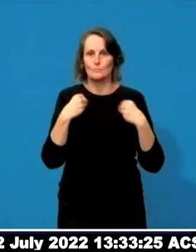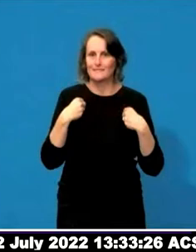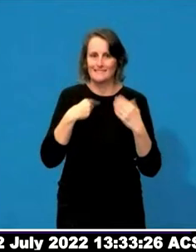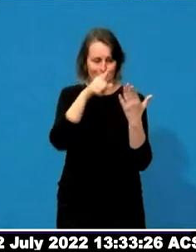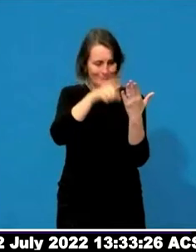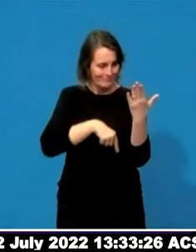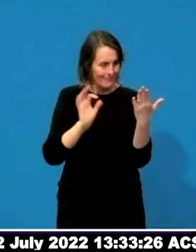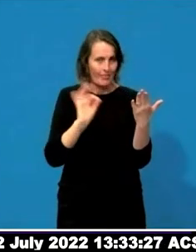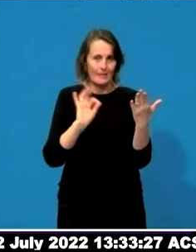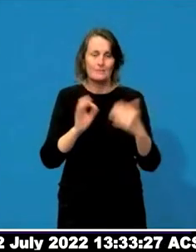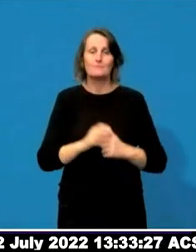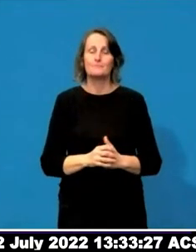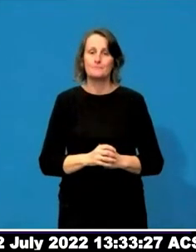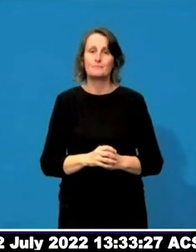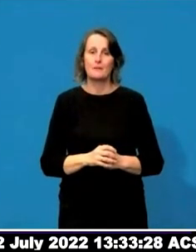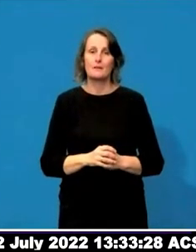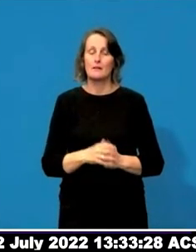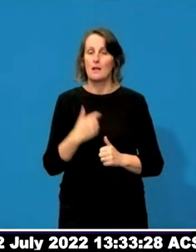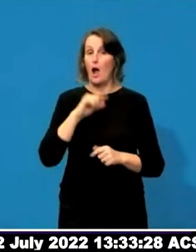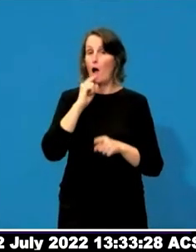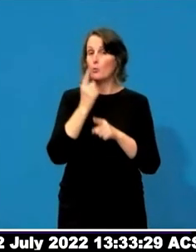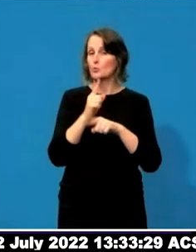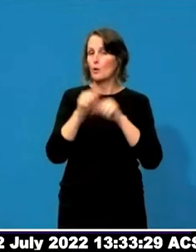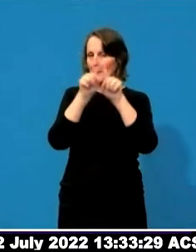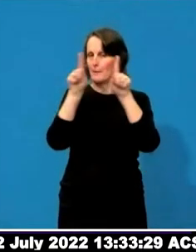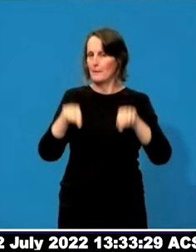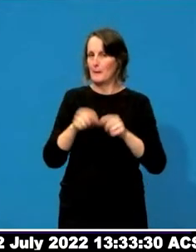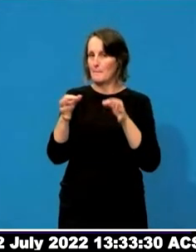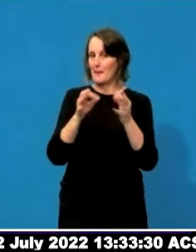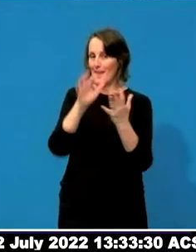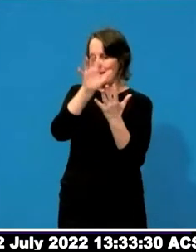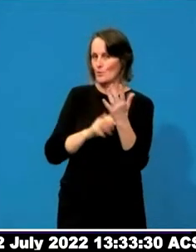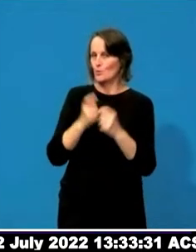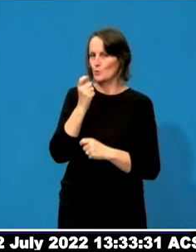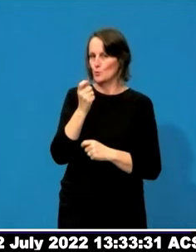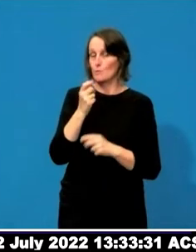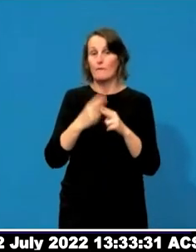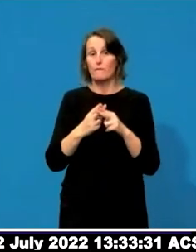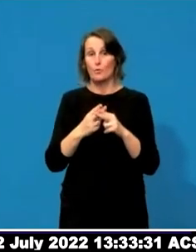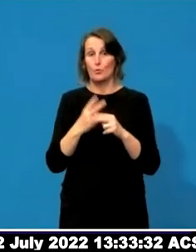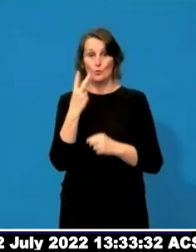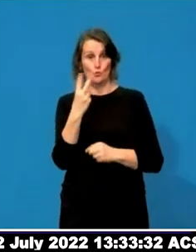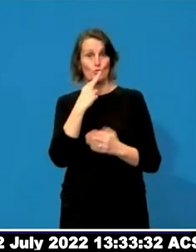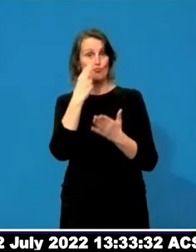MS McMAHON: I will come to plans in a moment, but before I do, just in relation to the two reports that we've just been discussing,